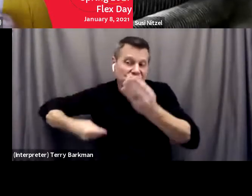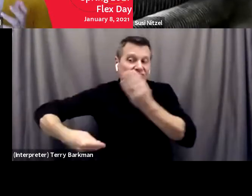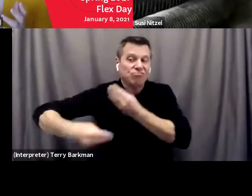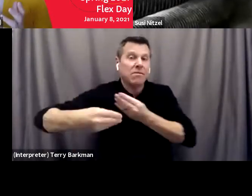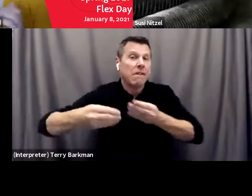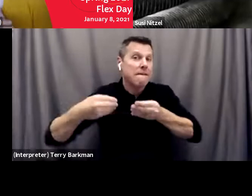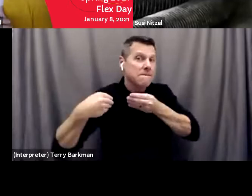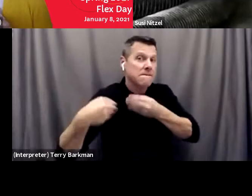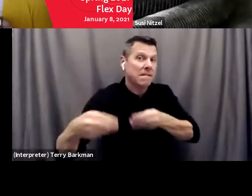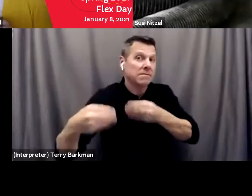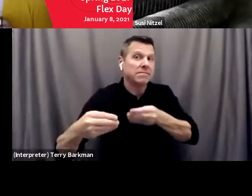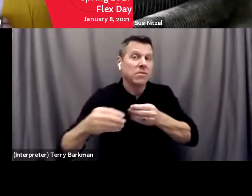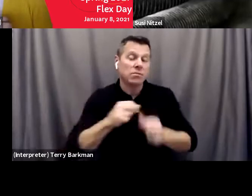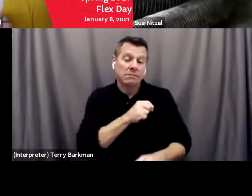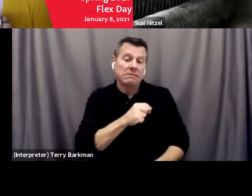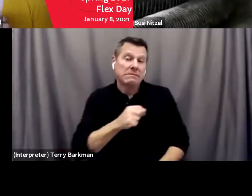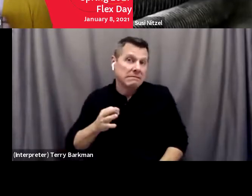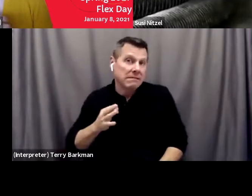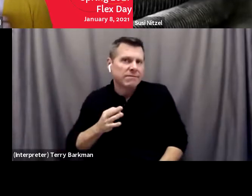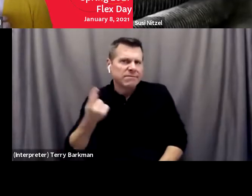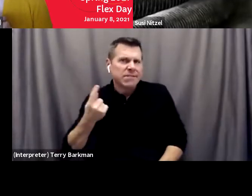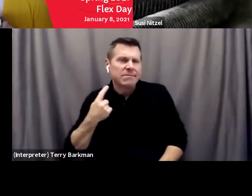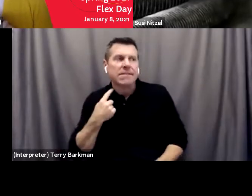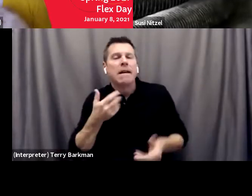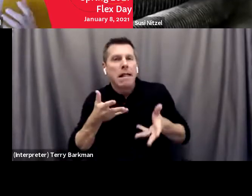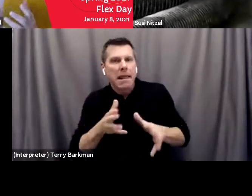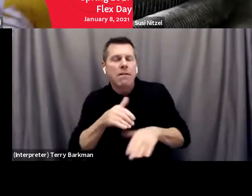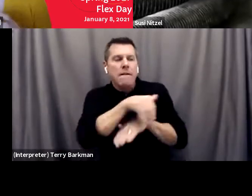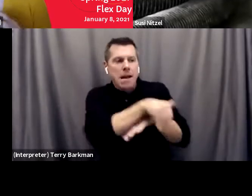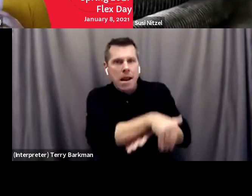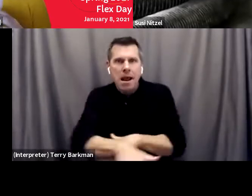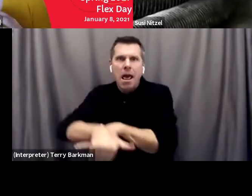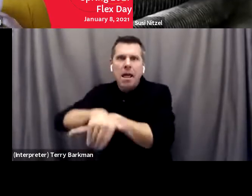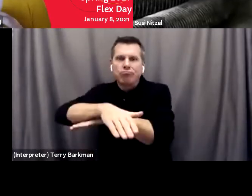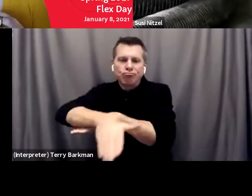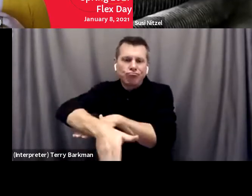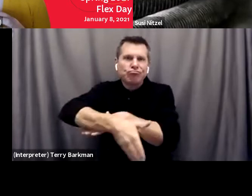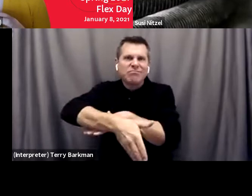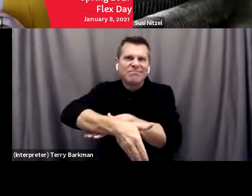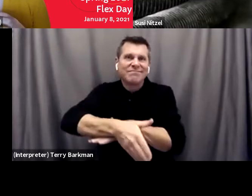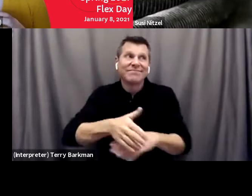staffing in a way that would allow for that to happen, within Of course, all the ridiculous constraints than dealing with